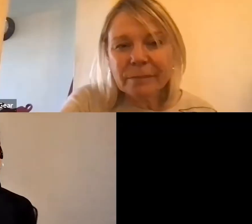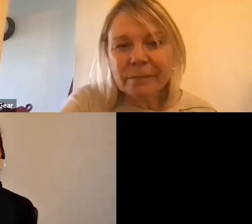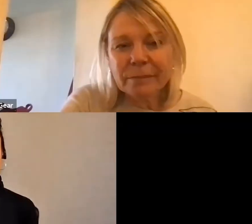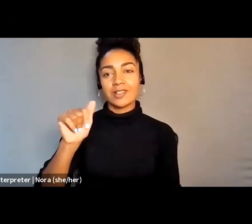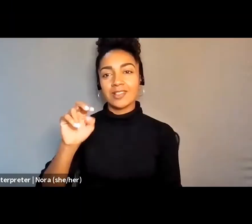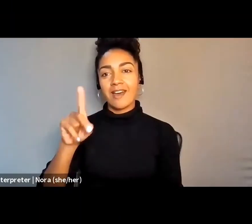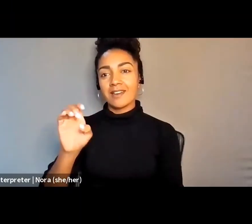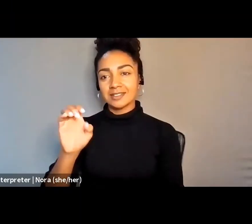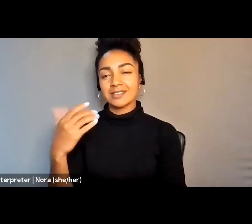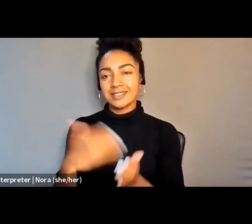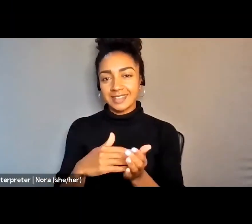Thank you Sally, thank you for LeAnna hank you for LeAnna